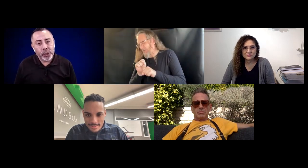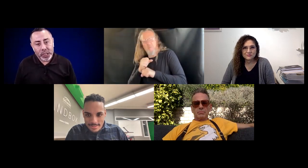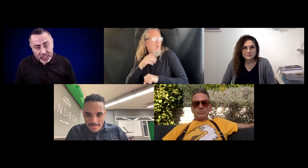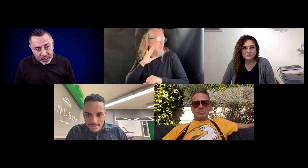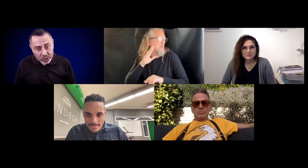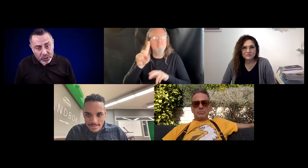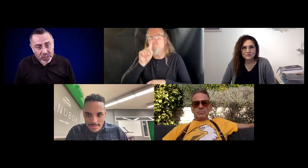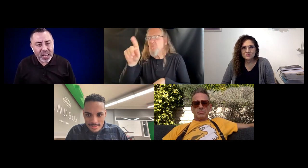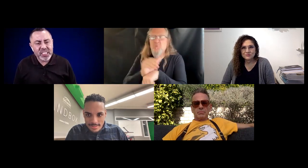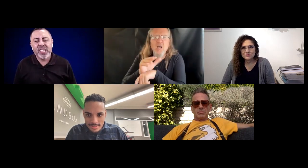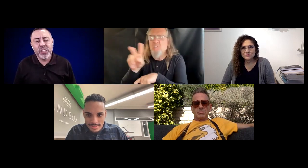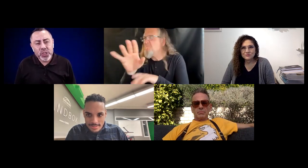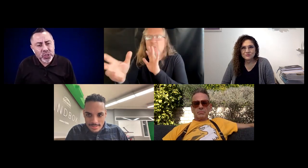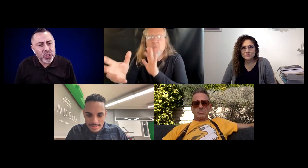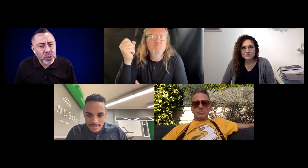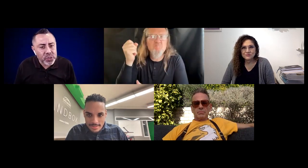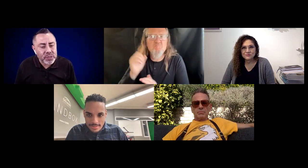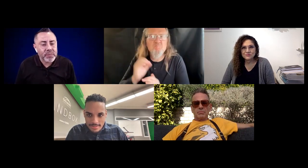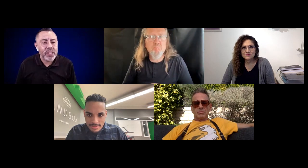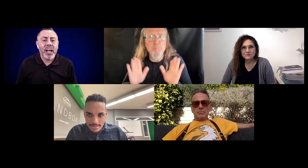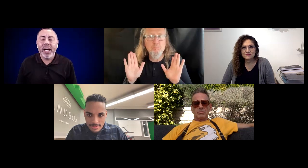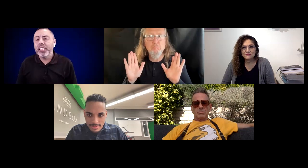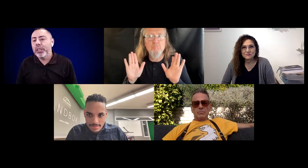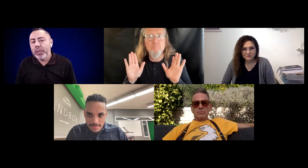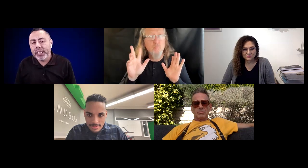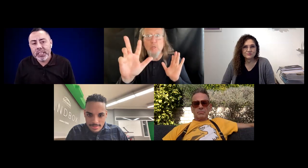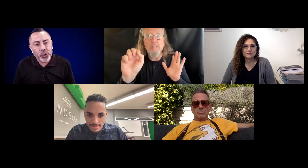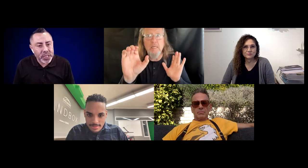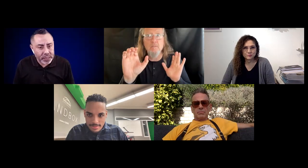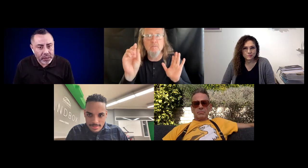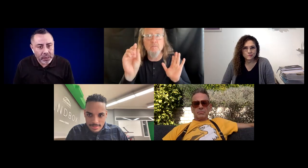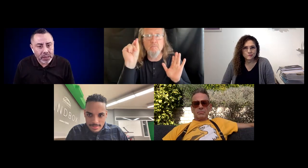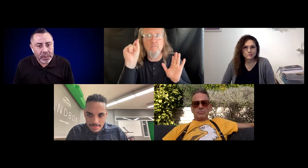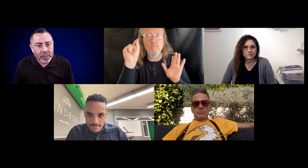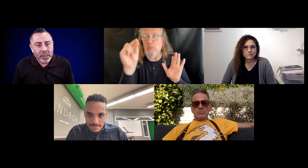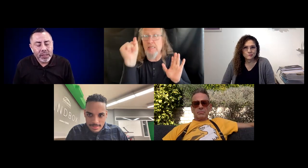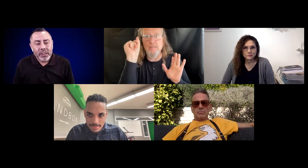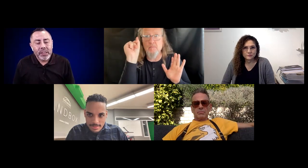I looked at my shoes, I said, new shoes. I need to go get some tonight.